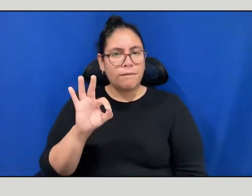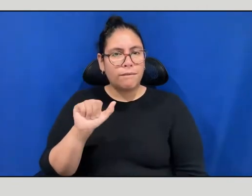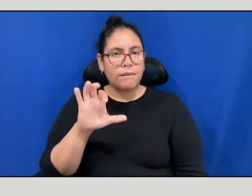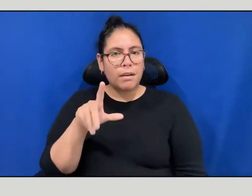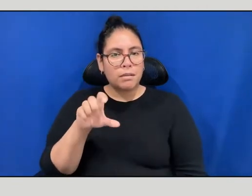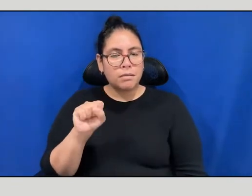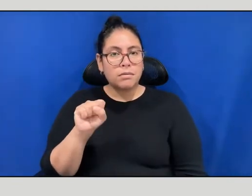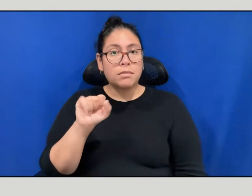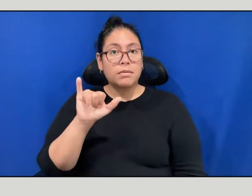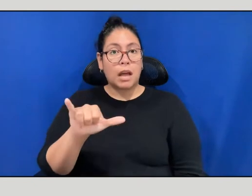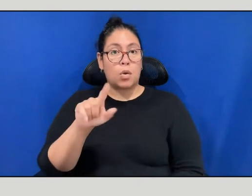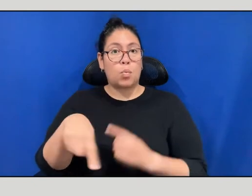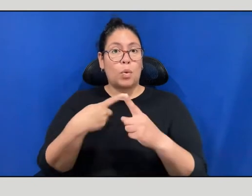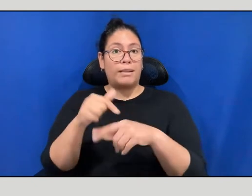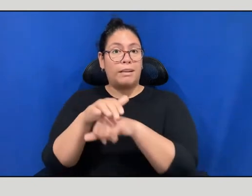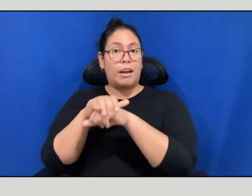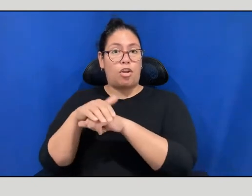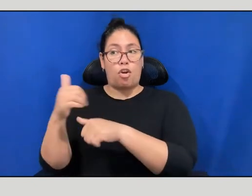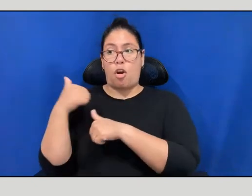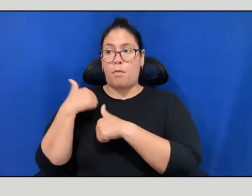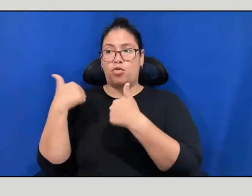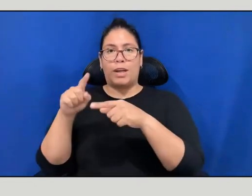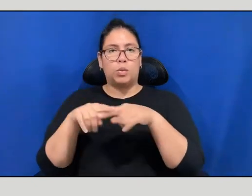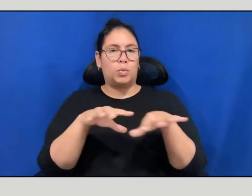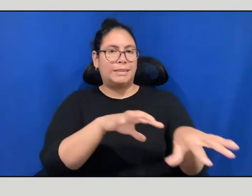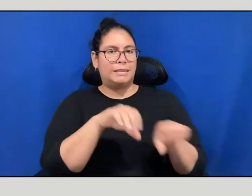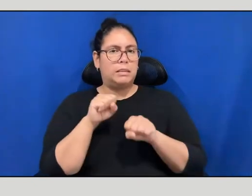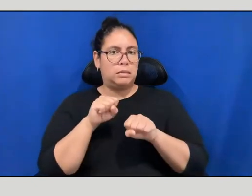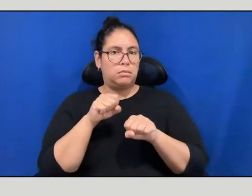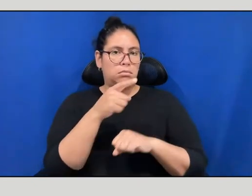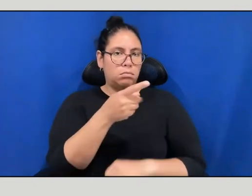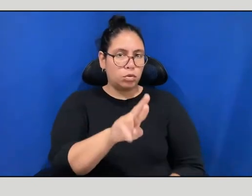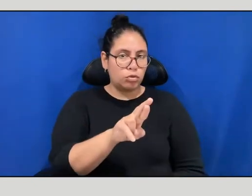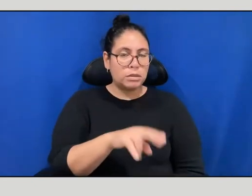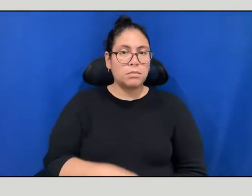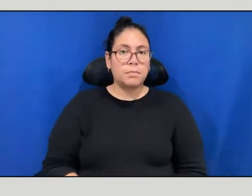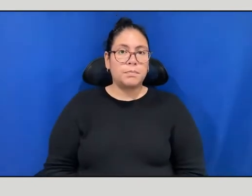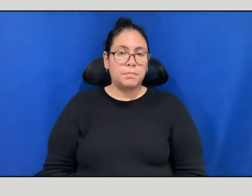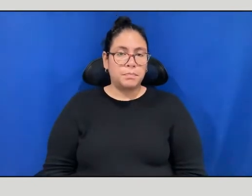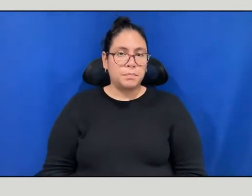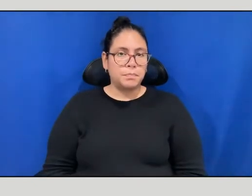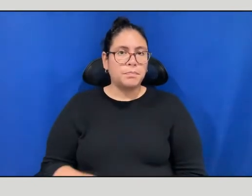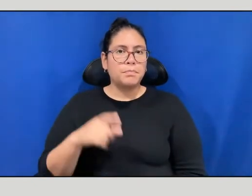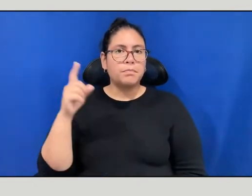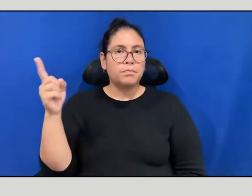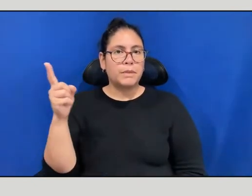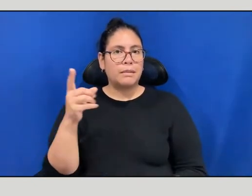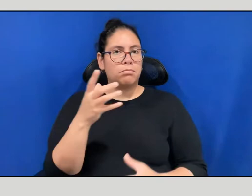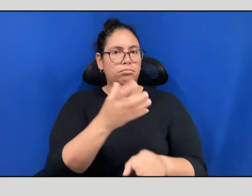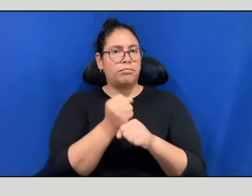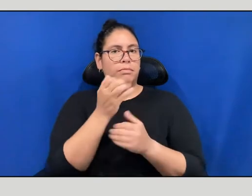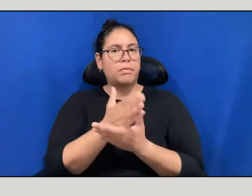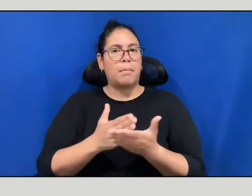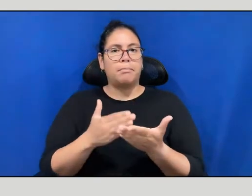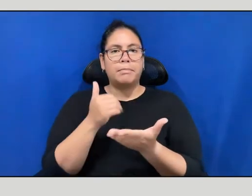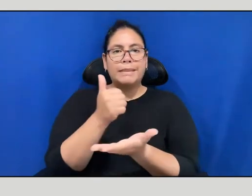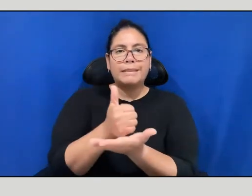tried to seize Puerto Rico, and it received very strong resistance from the inhabitants of Puerto Rico at that time,